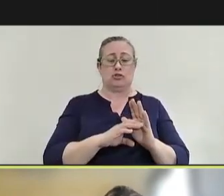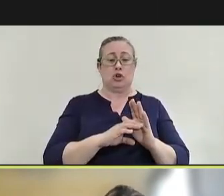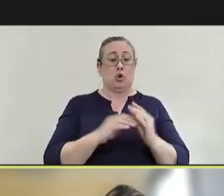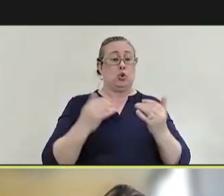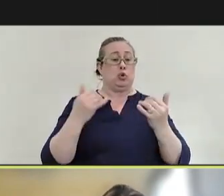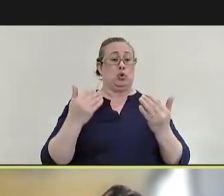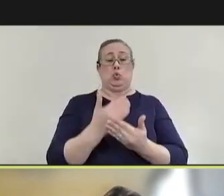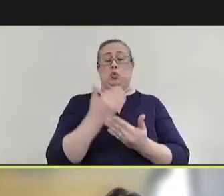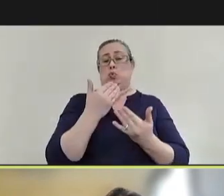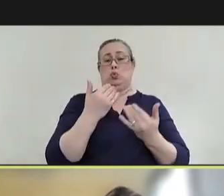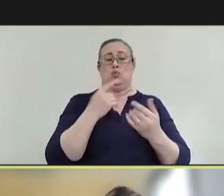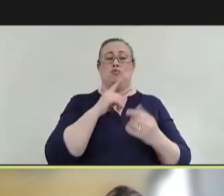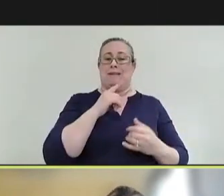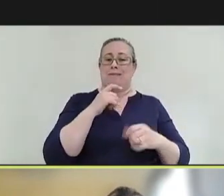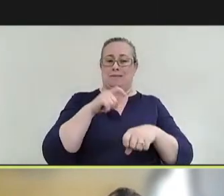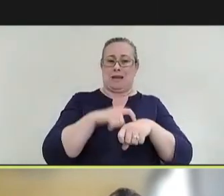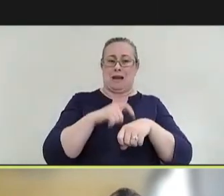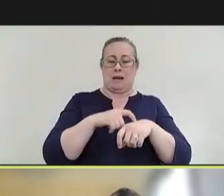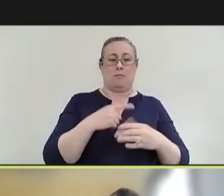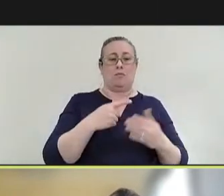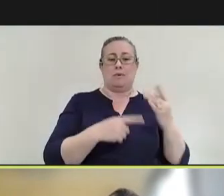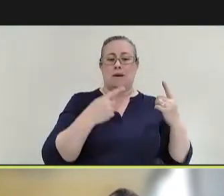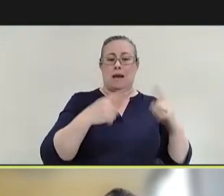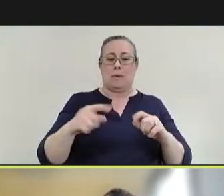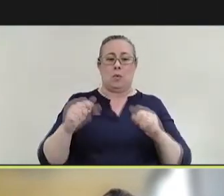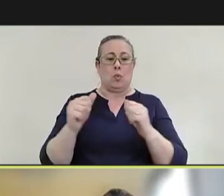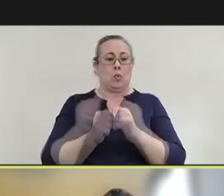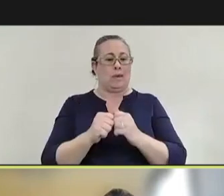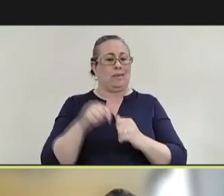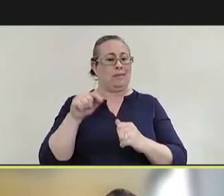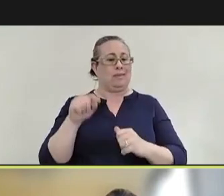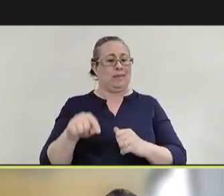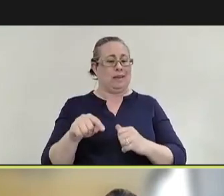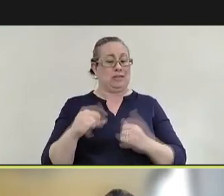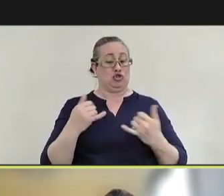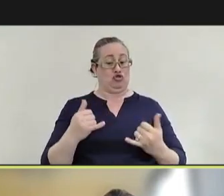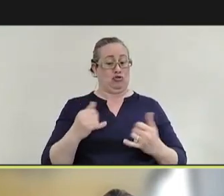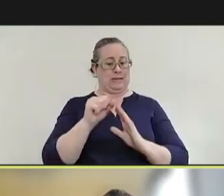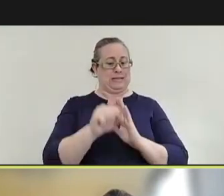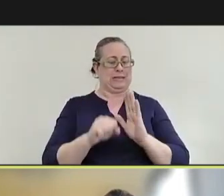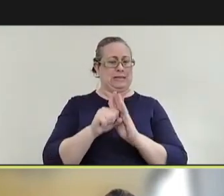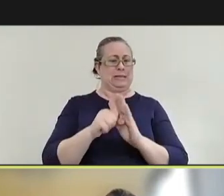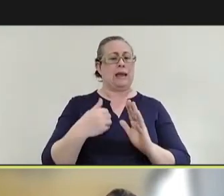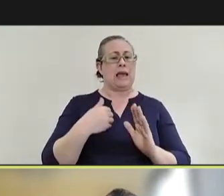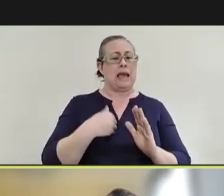what's happening with this current season. We have what's called the National Prescription Audit,